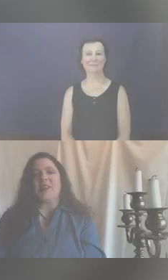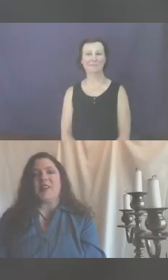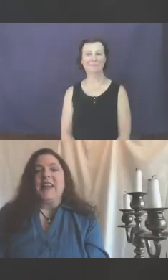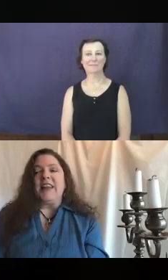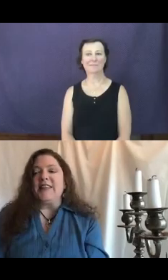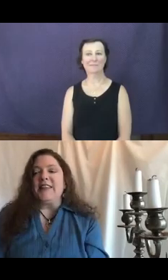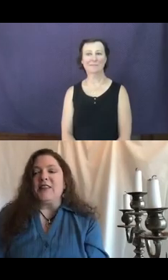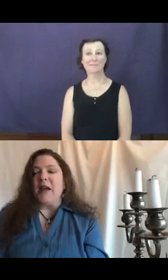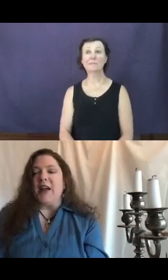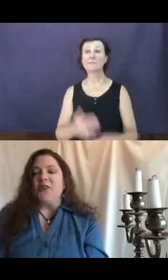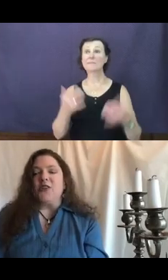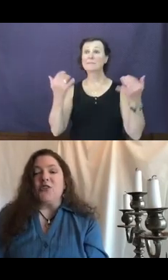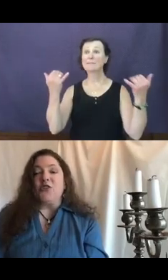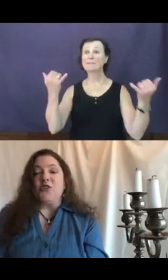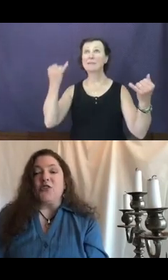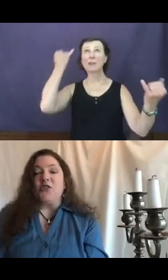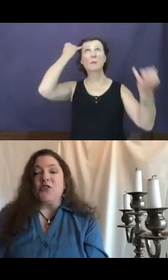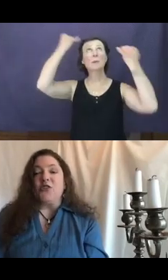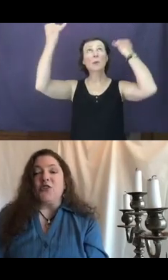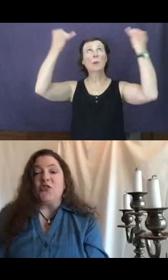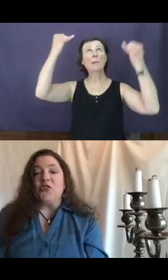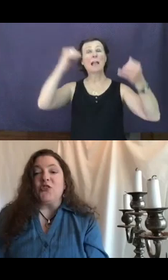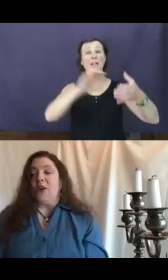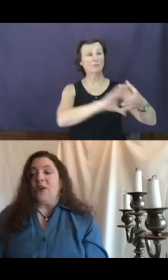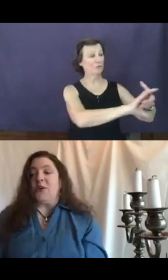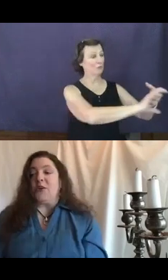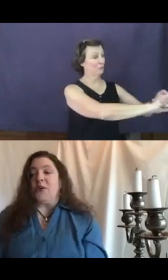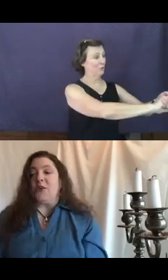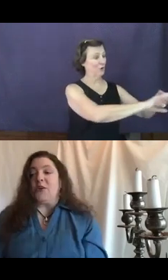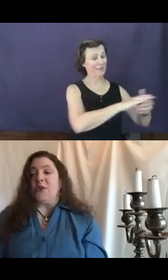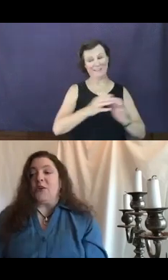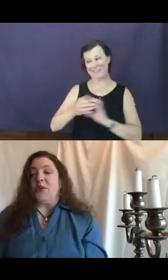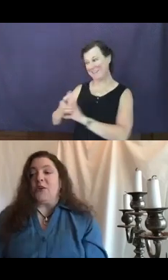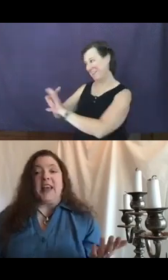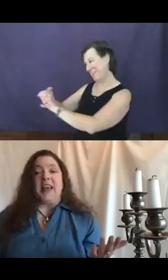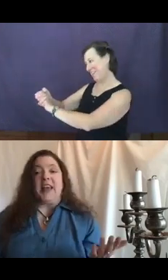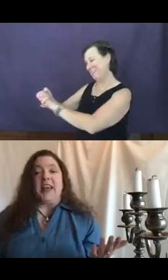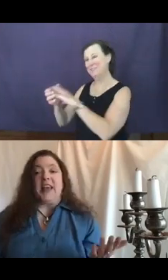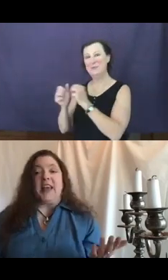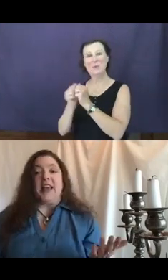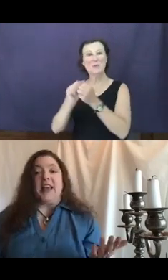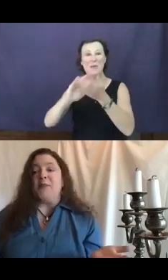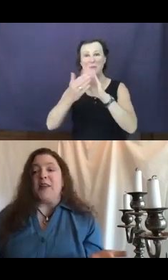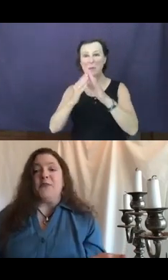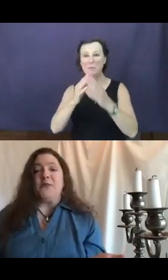Let us imagine joining hands with our community members, guests, family, and